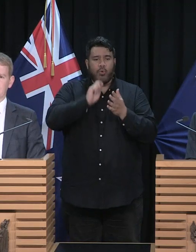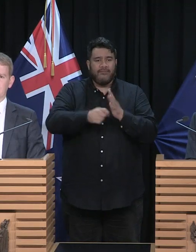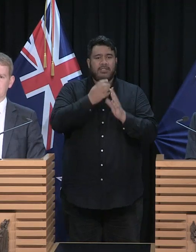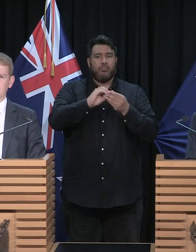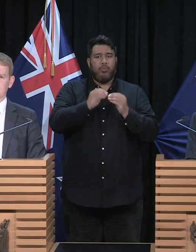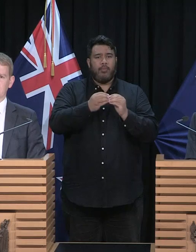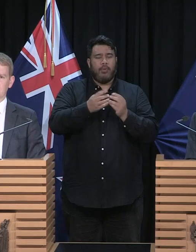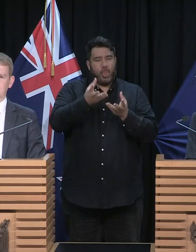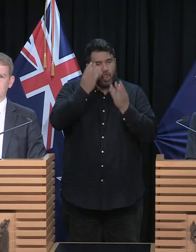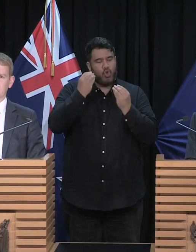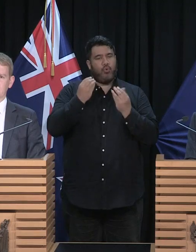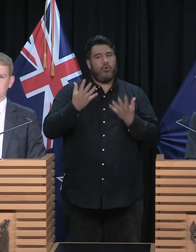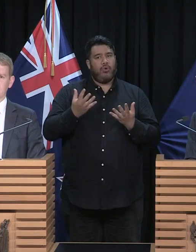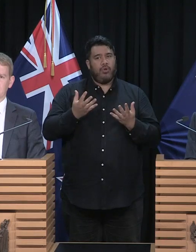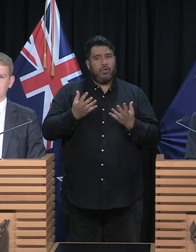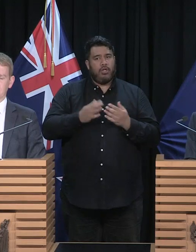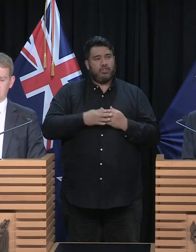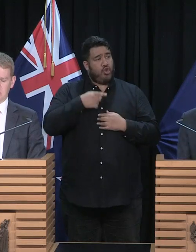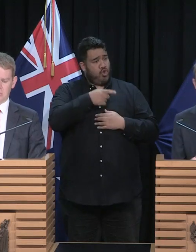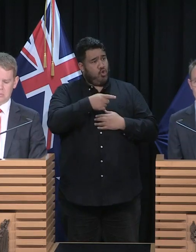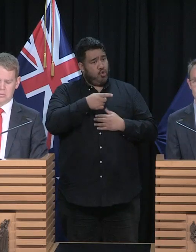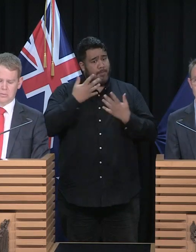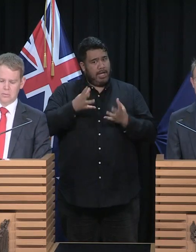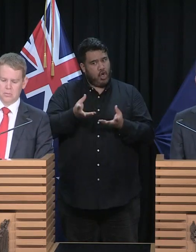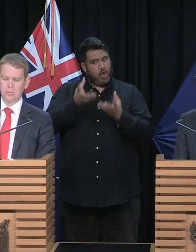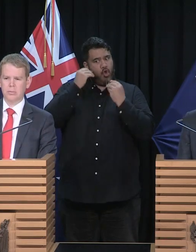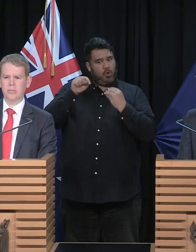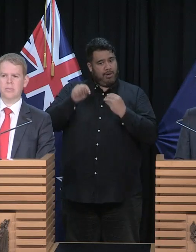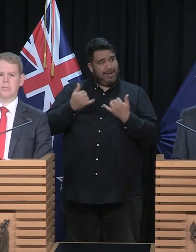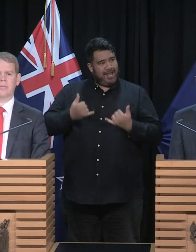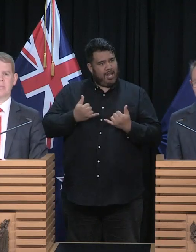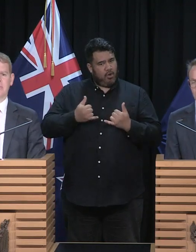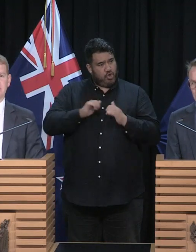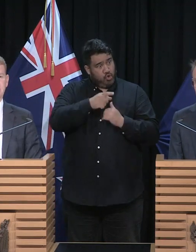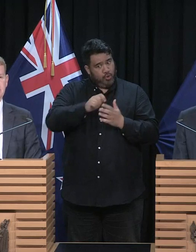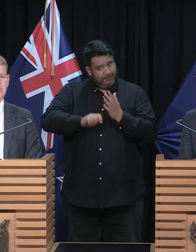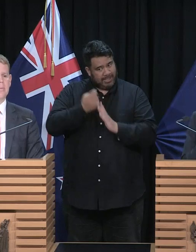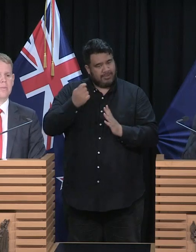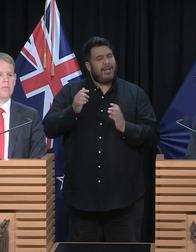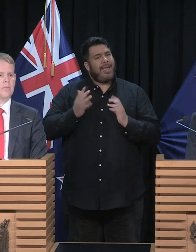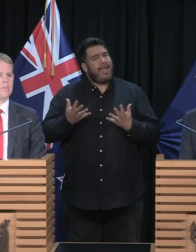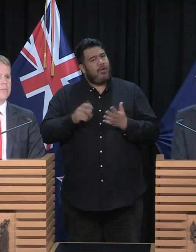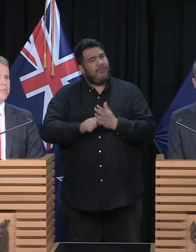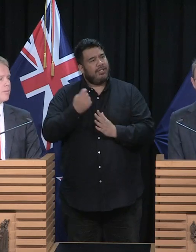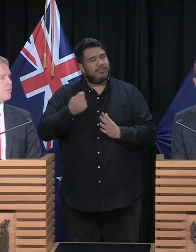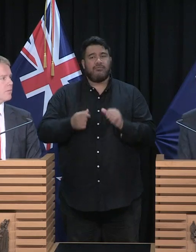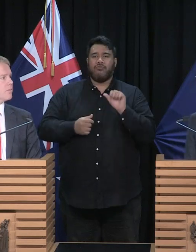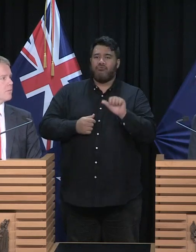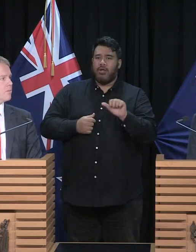happen like this, it wants chief executives to learn from it, fix it, and so on and so forth. Have you learnt from this, and how are you fixing